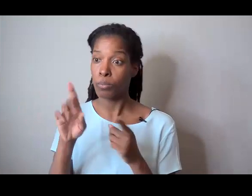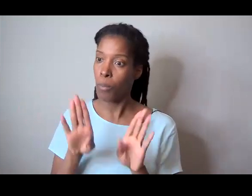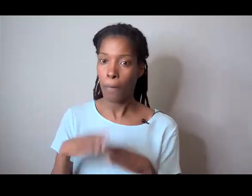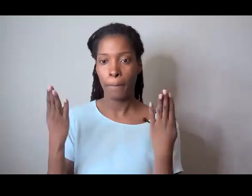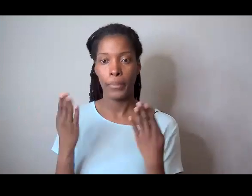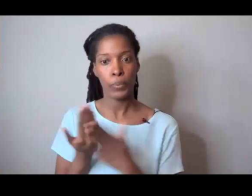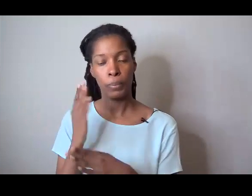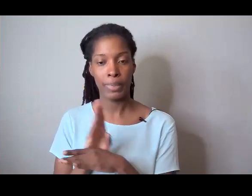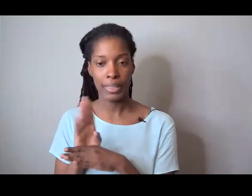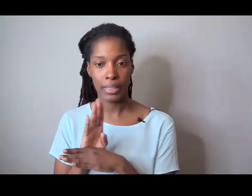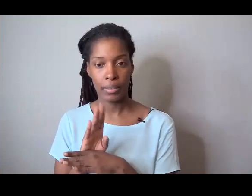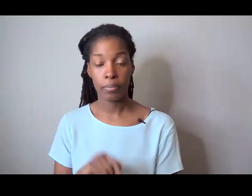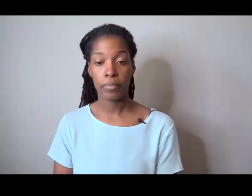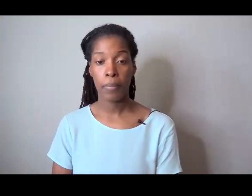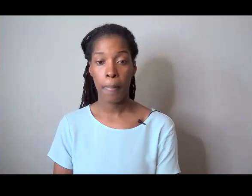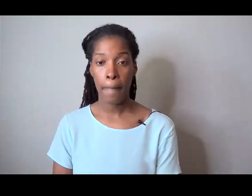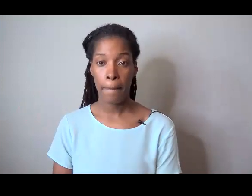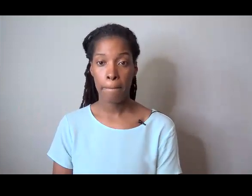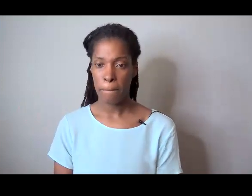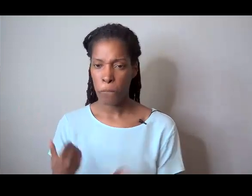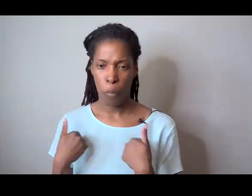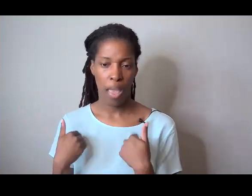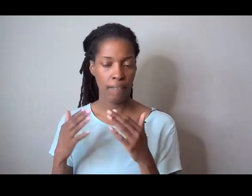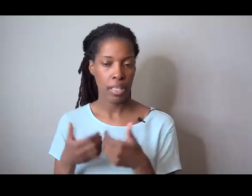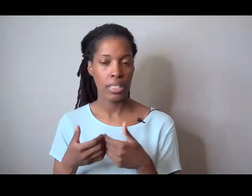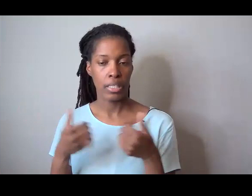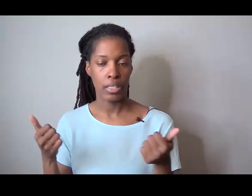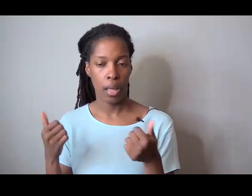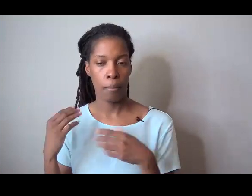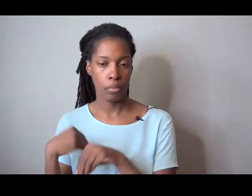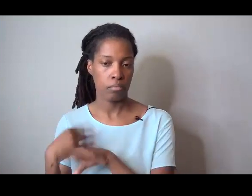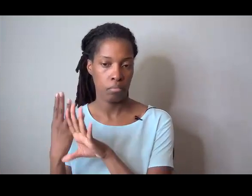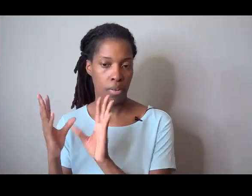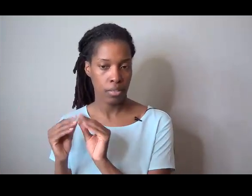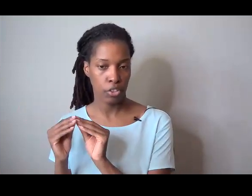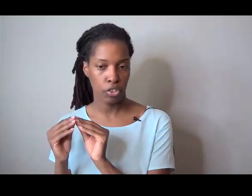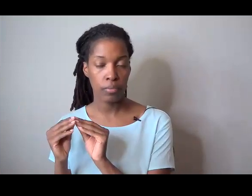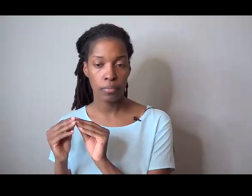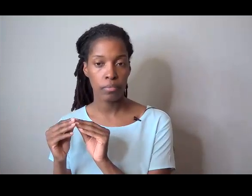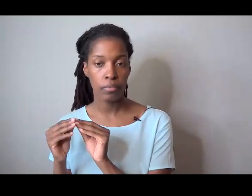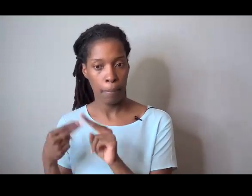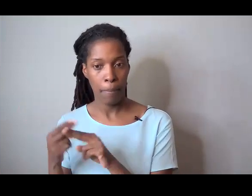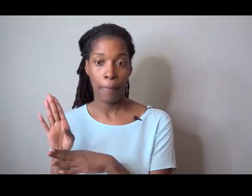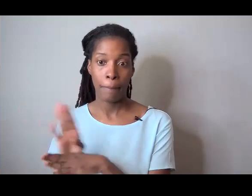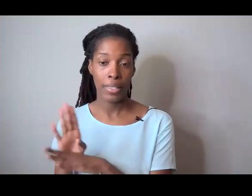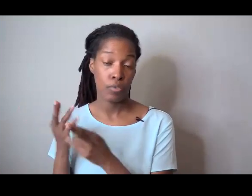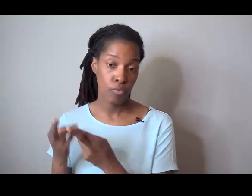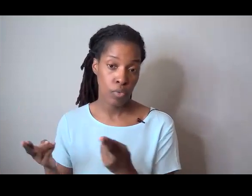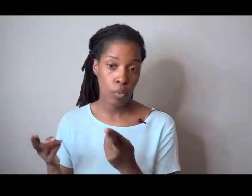And we do have a whole separate webinar around business resources and related exclusions.